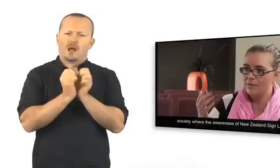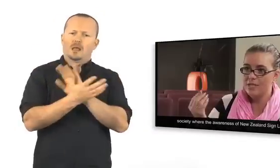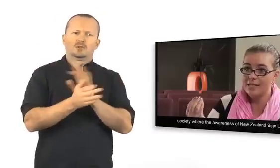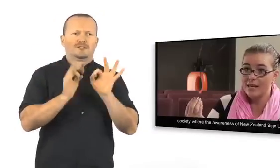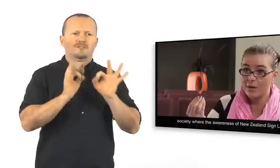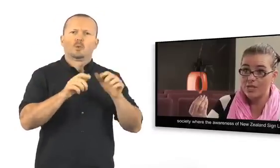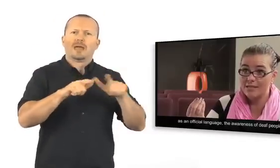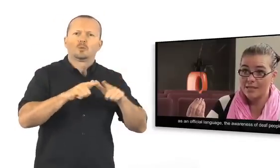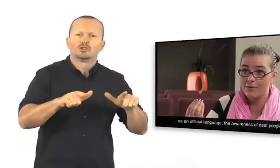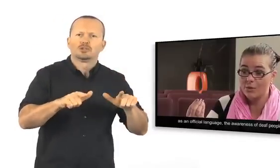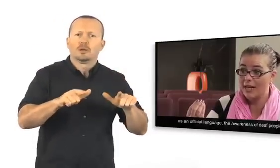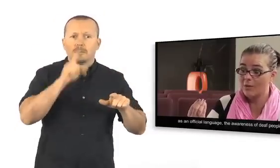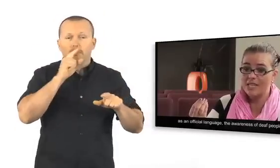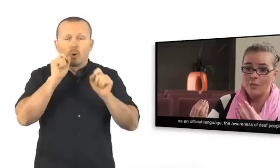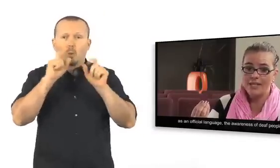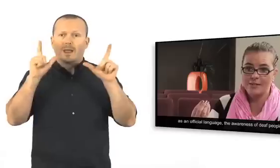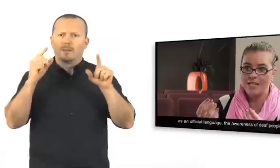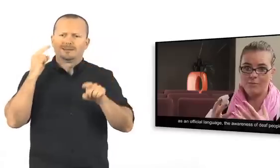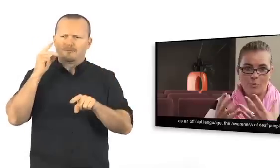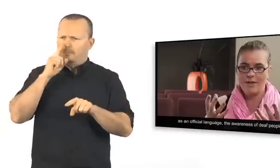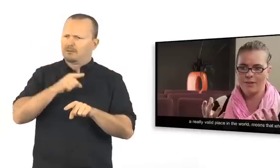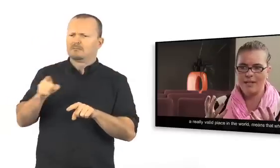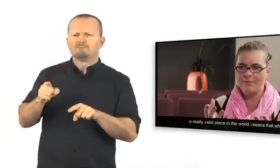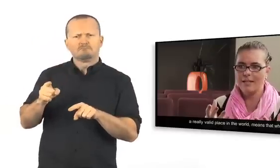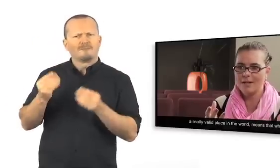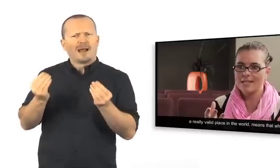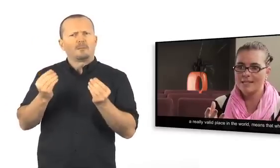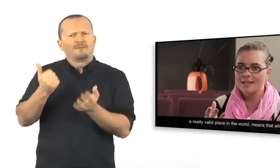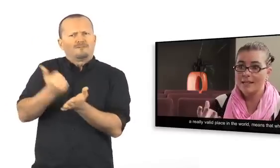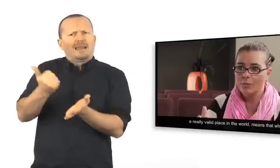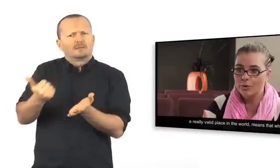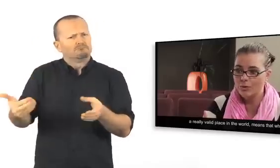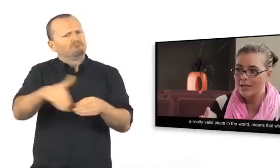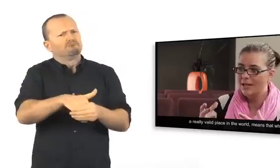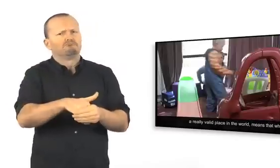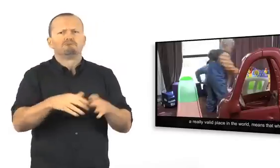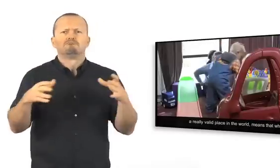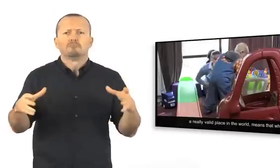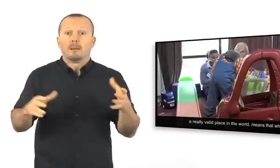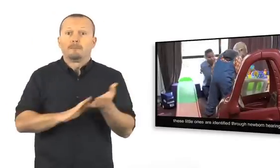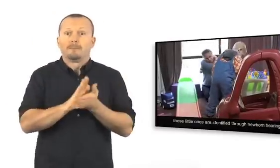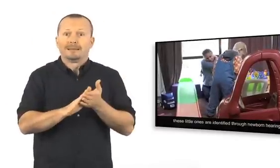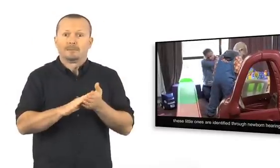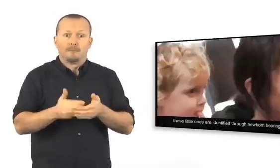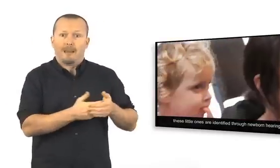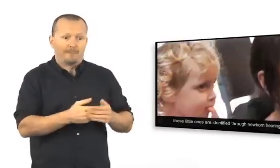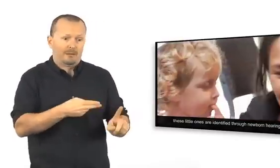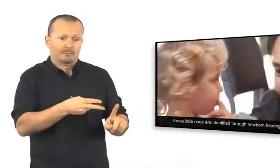of New Zealand Sign Language as an official language, the awareness of deaf people having a really valid place in the world, means that when these little ones are identified through